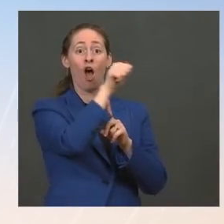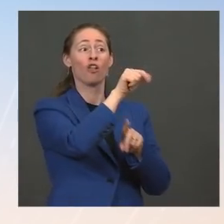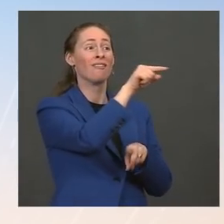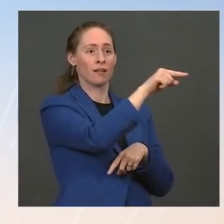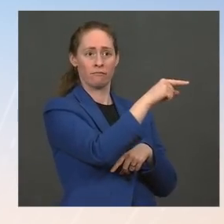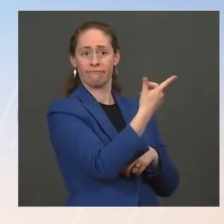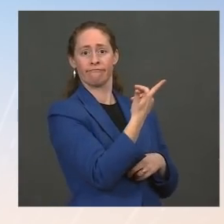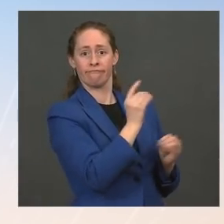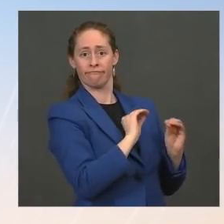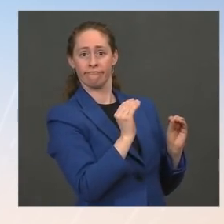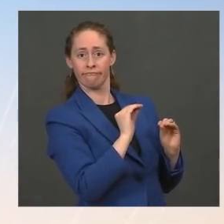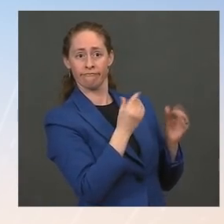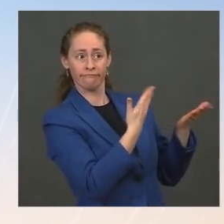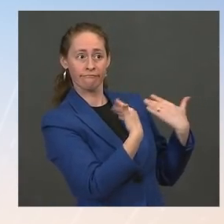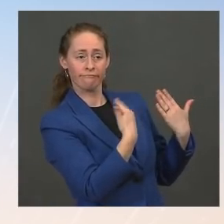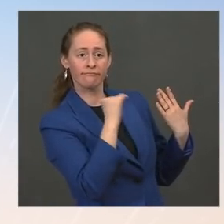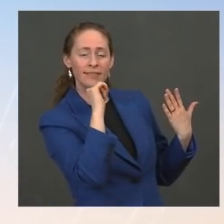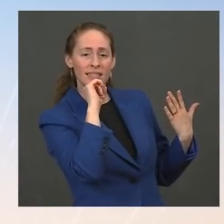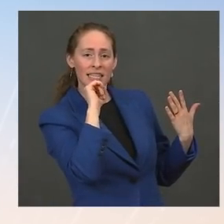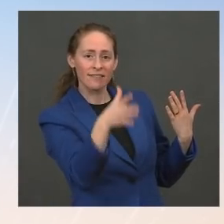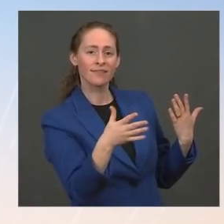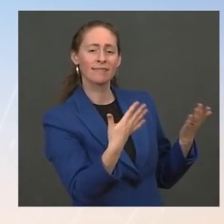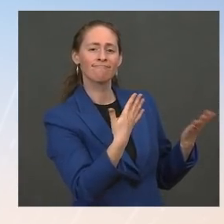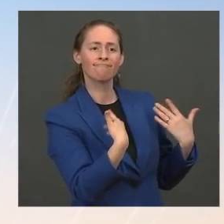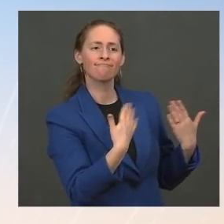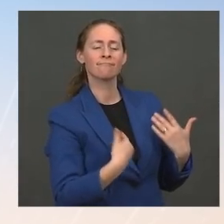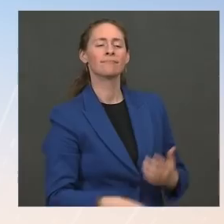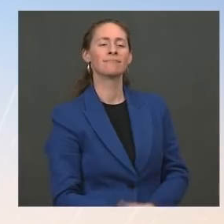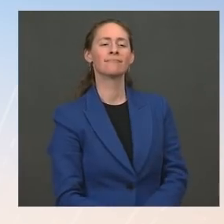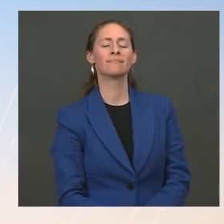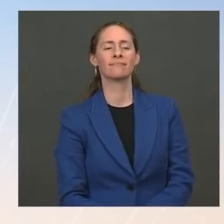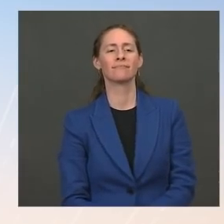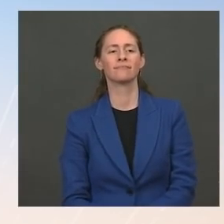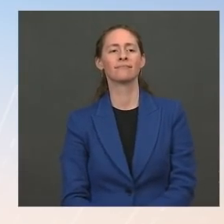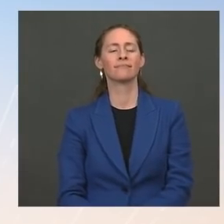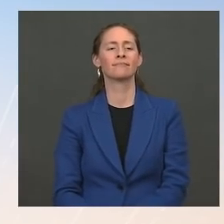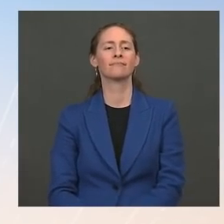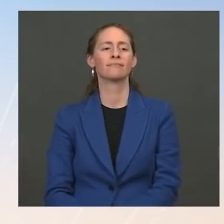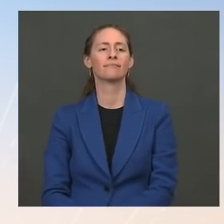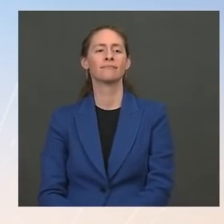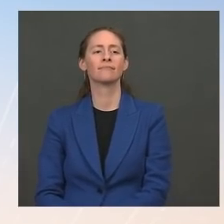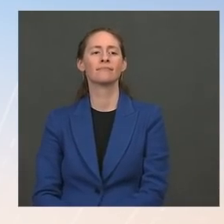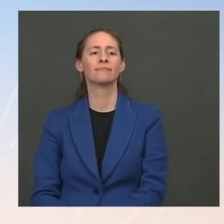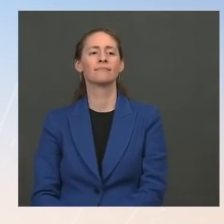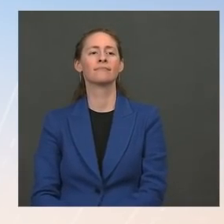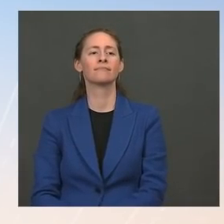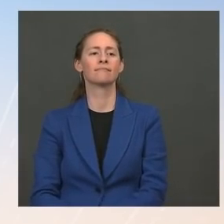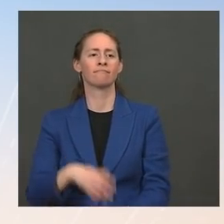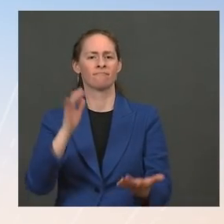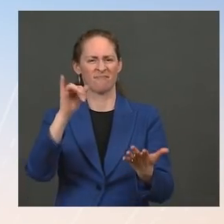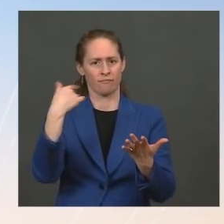projecting that message. We now have a package to sell. We're working to get Build Back Better across the finish line.